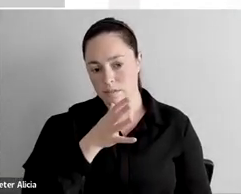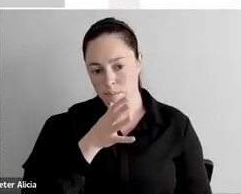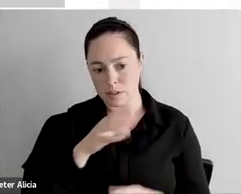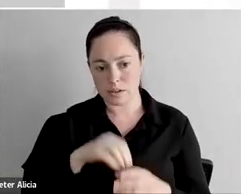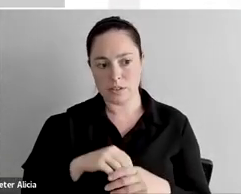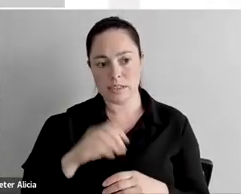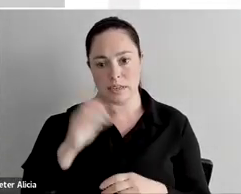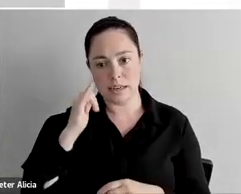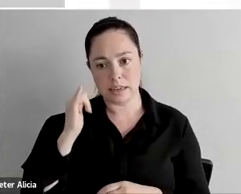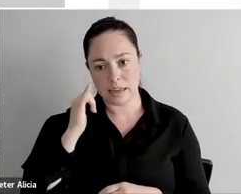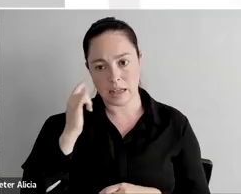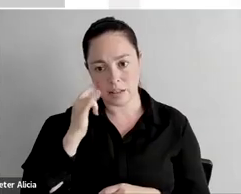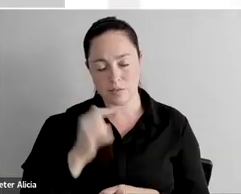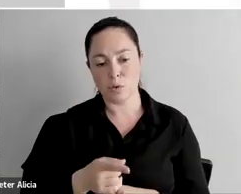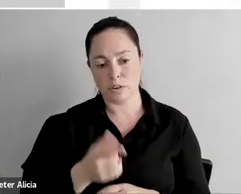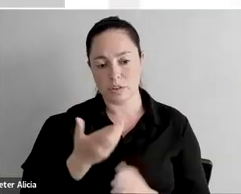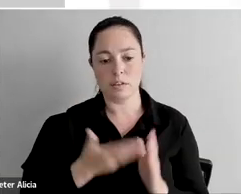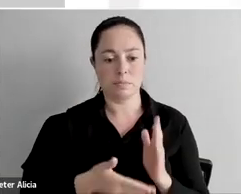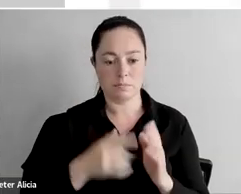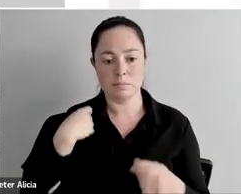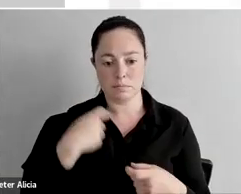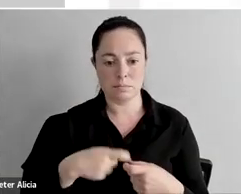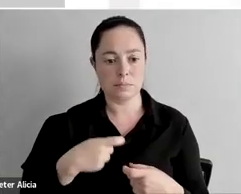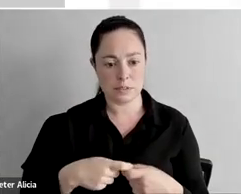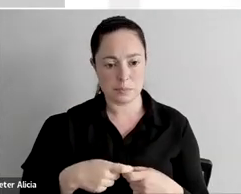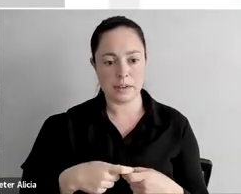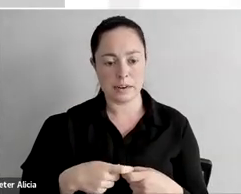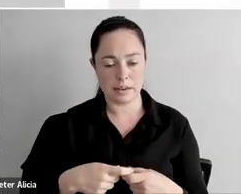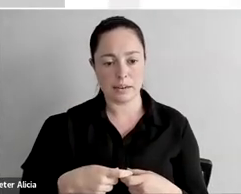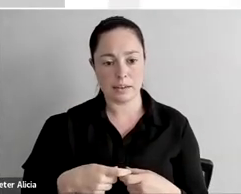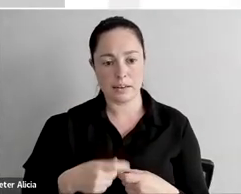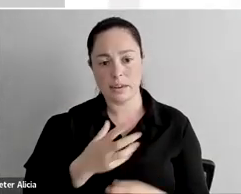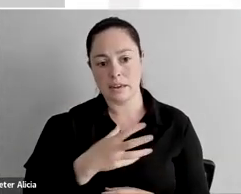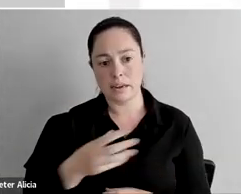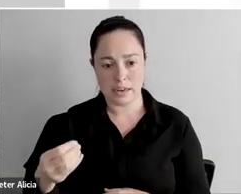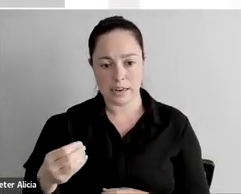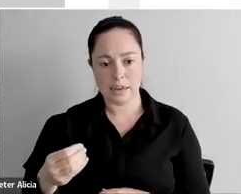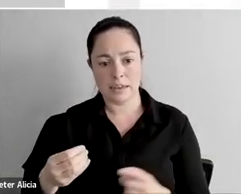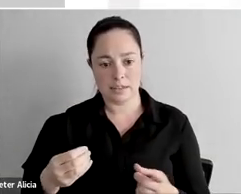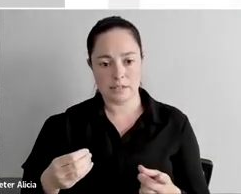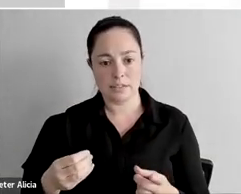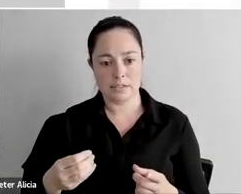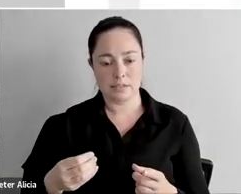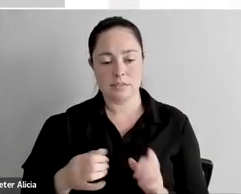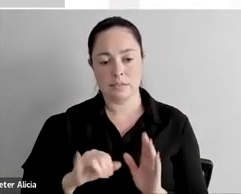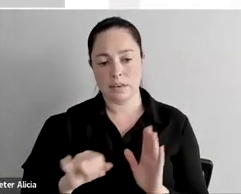are Hispanic. and in this case, have any disability.